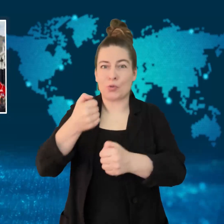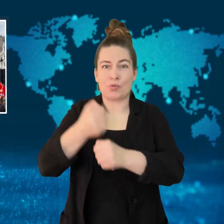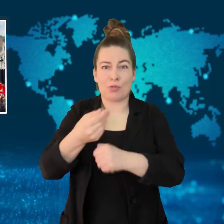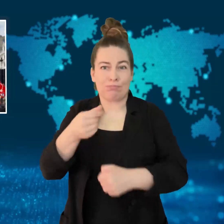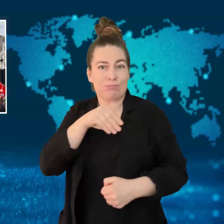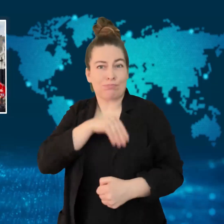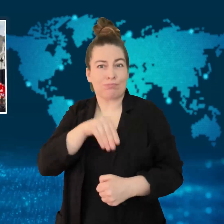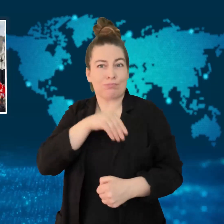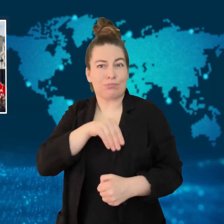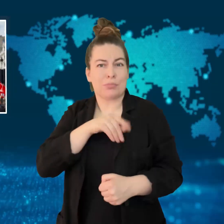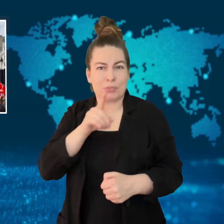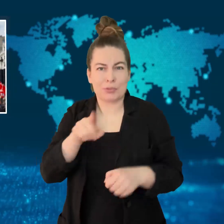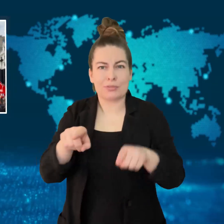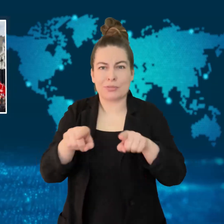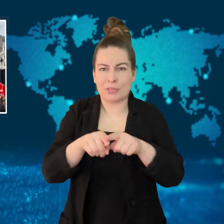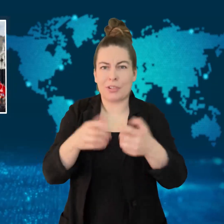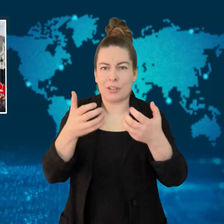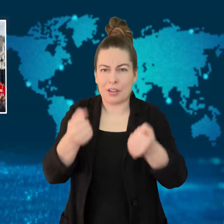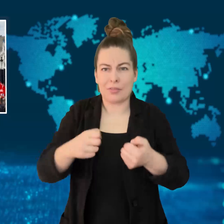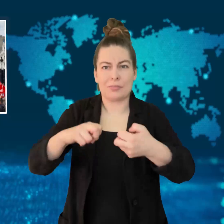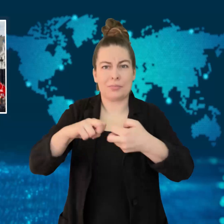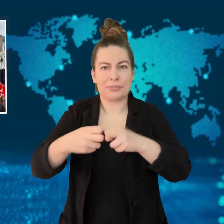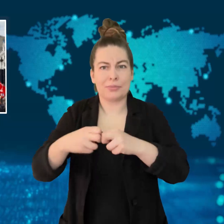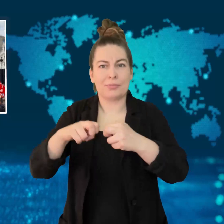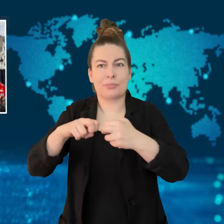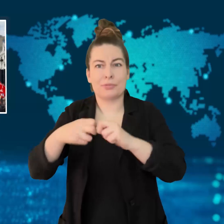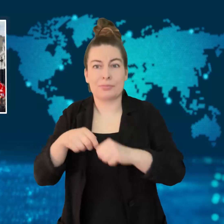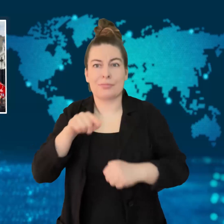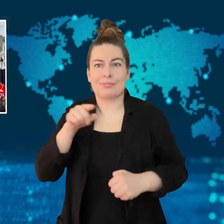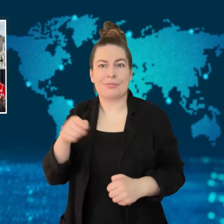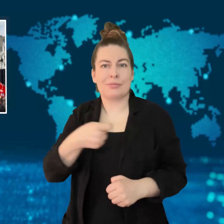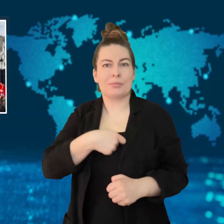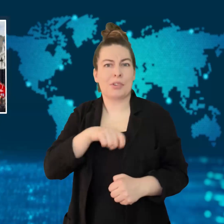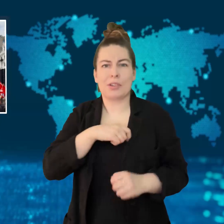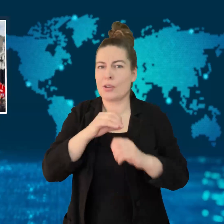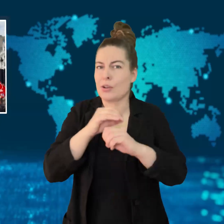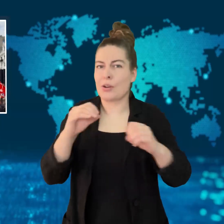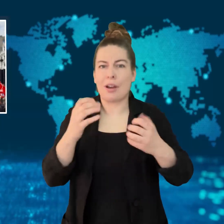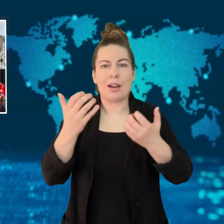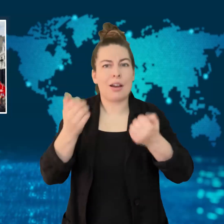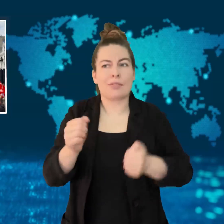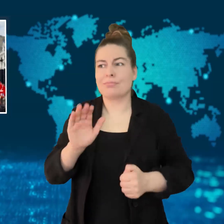Younger people are chronically unemployed,